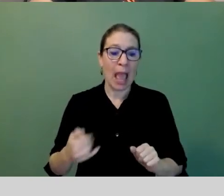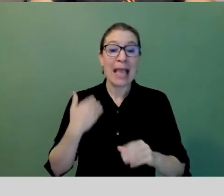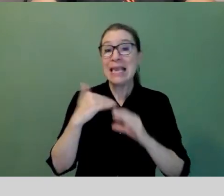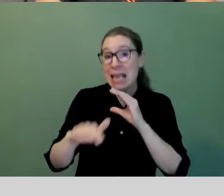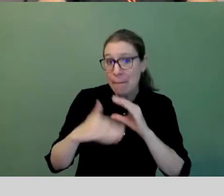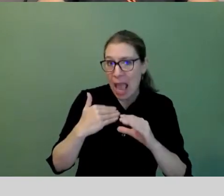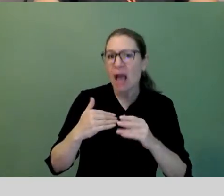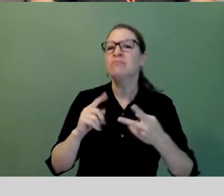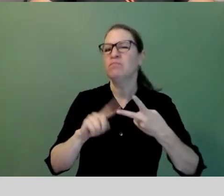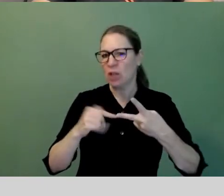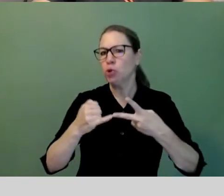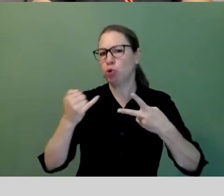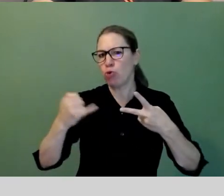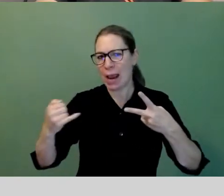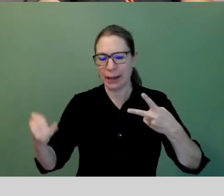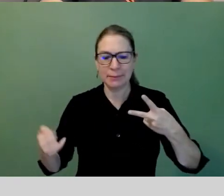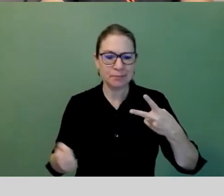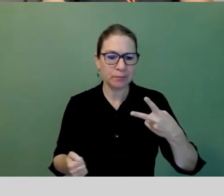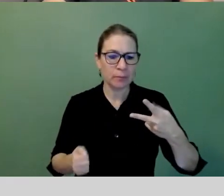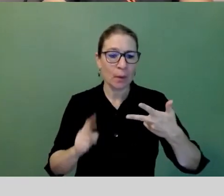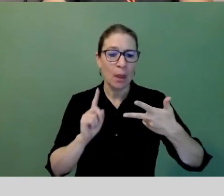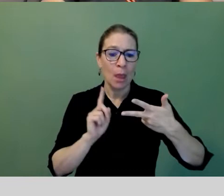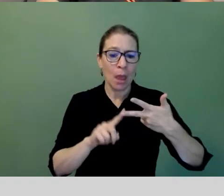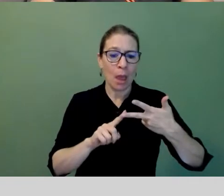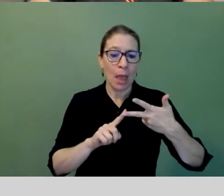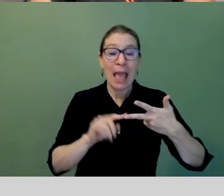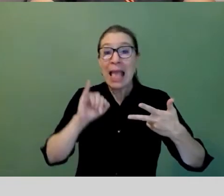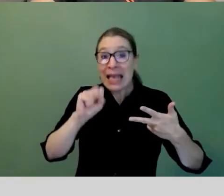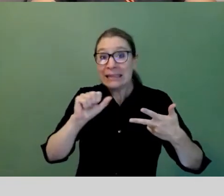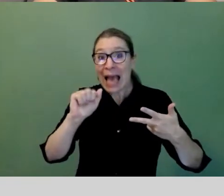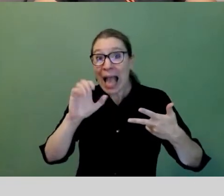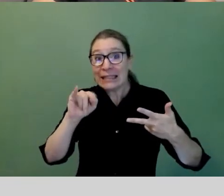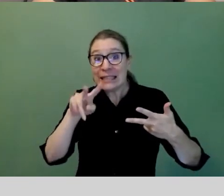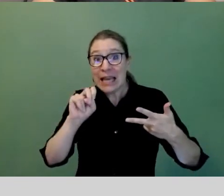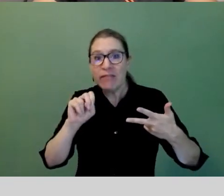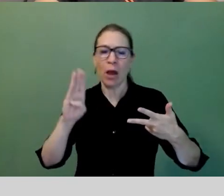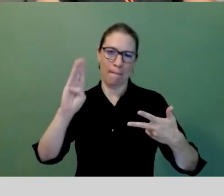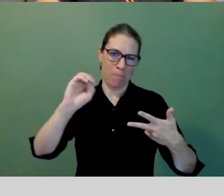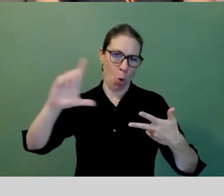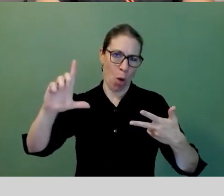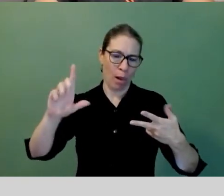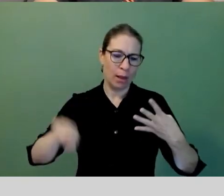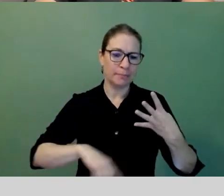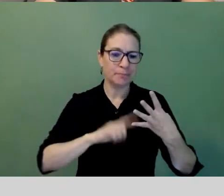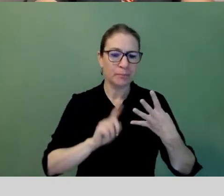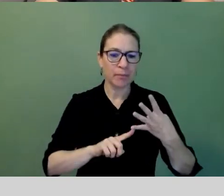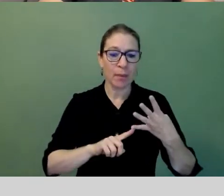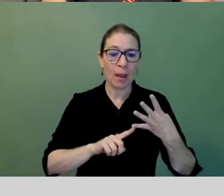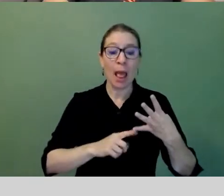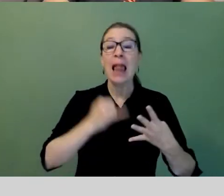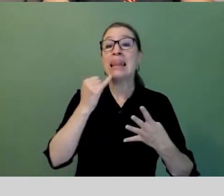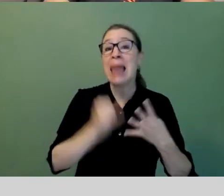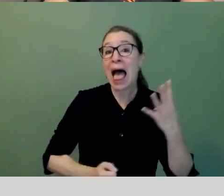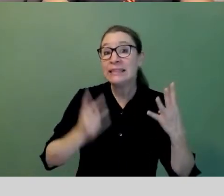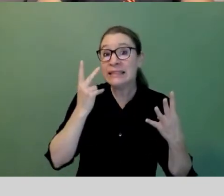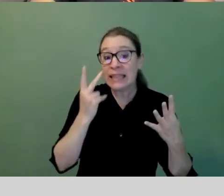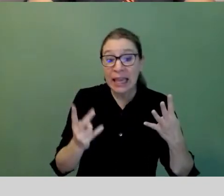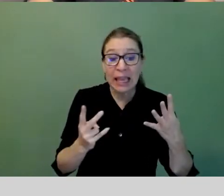And email is also string from the user data. Is active is a bool. Next is last seen.